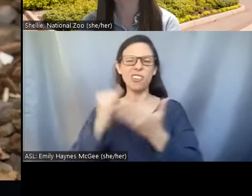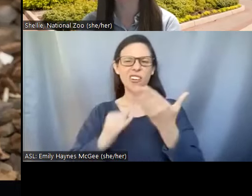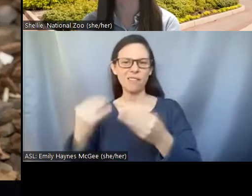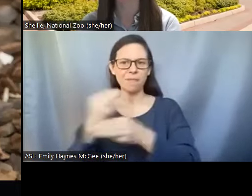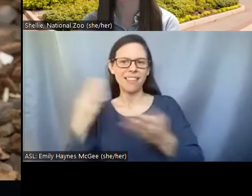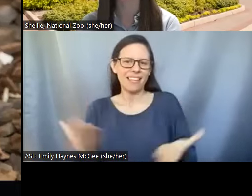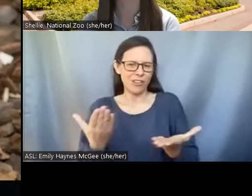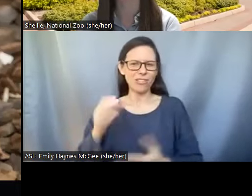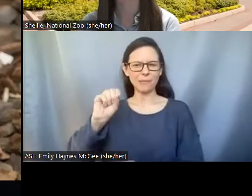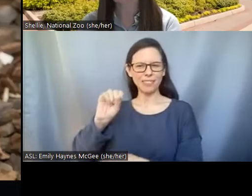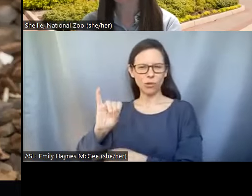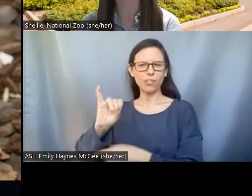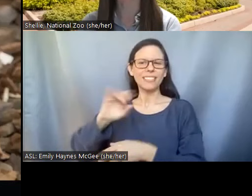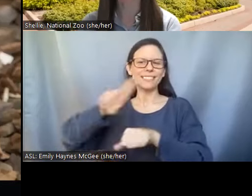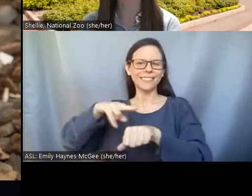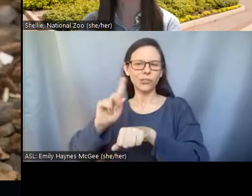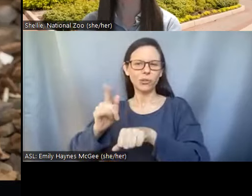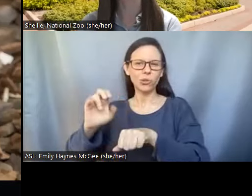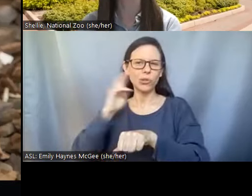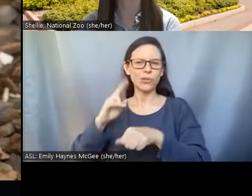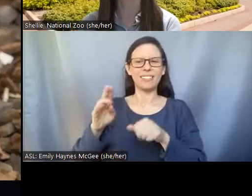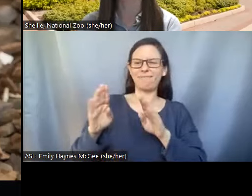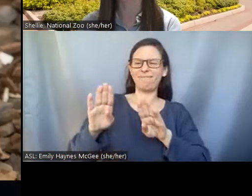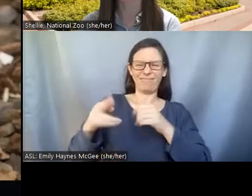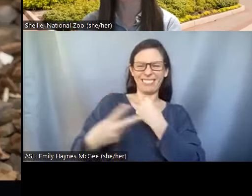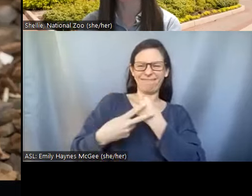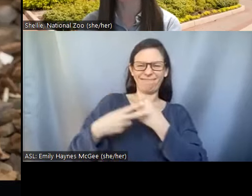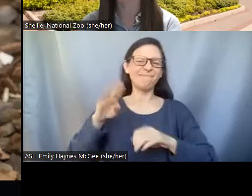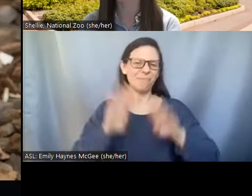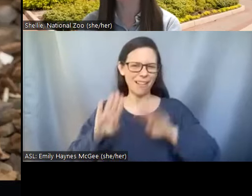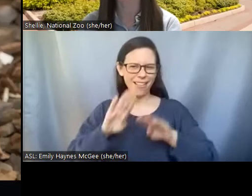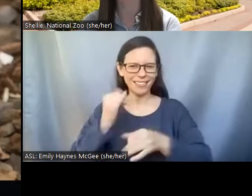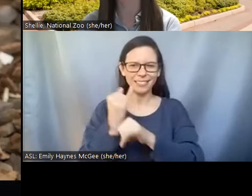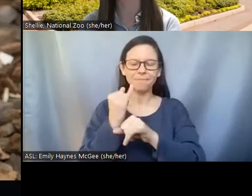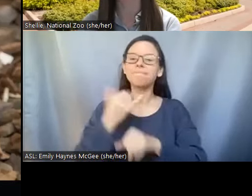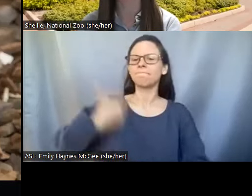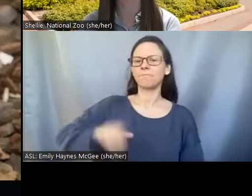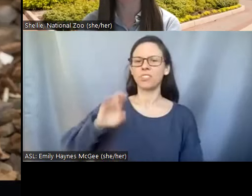Biology Institute. My name is Shellie my pronouns are she/her/hers and I'll be your host for today.